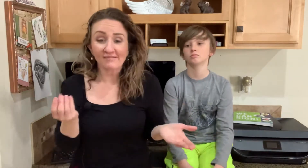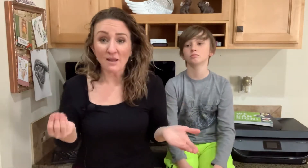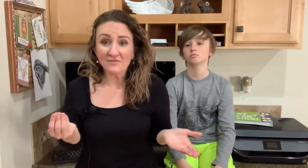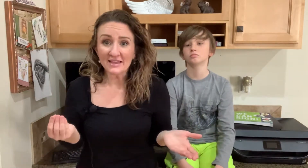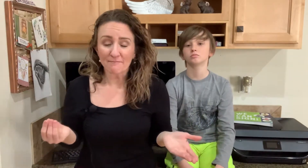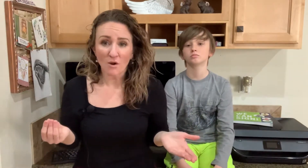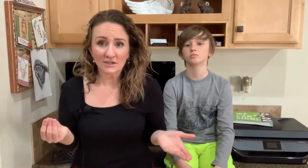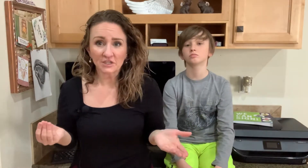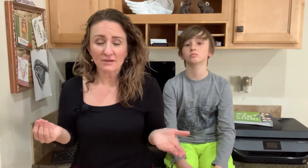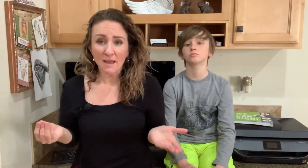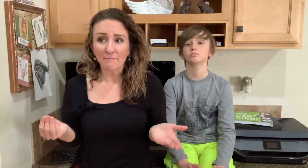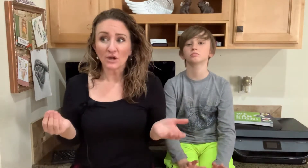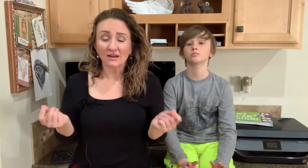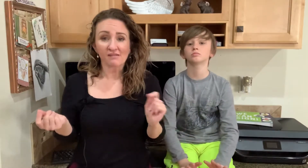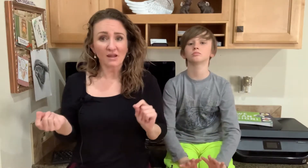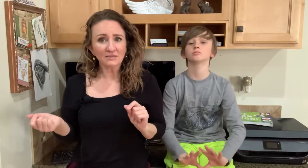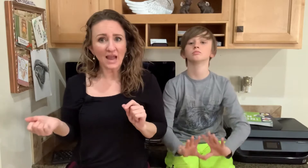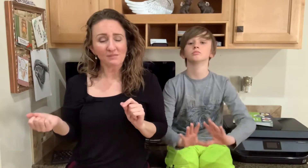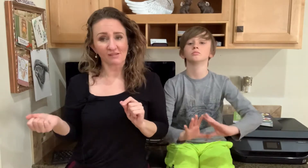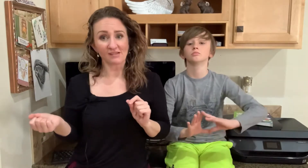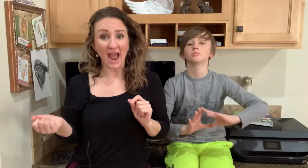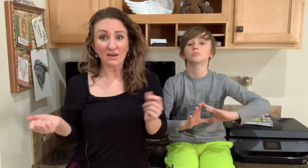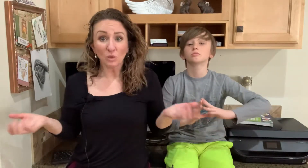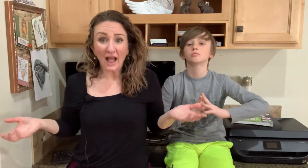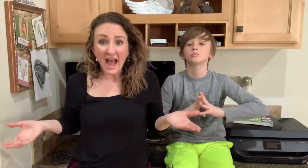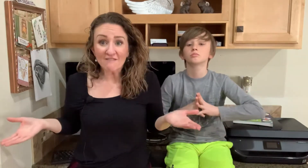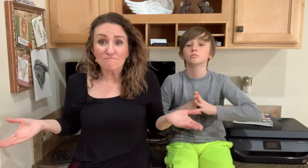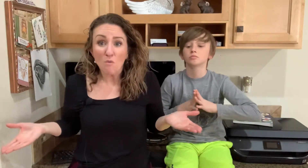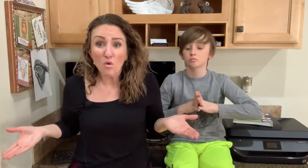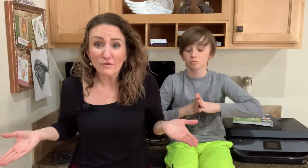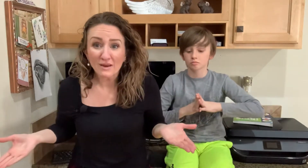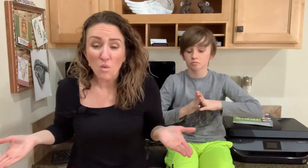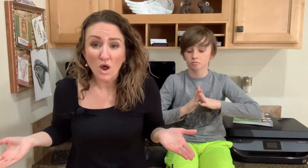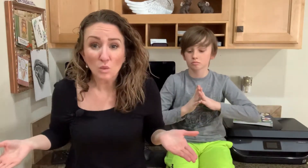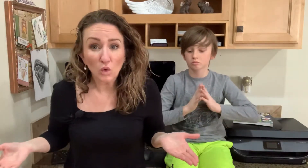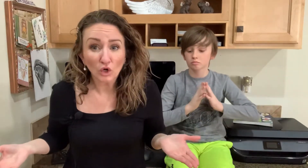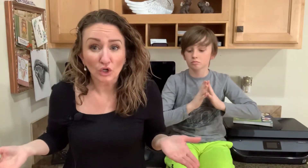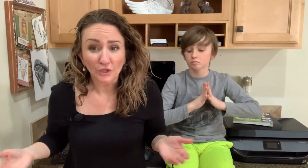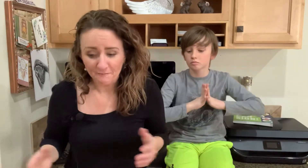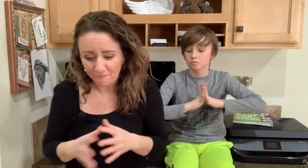Something important to remember is sometimes a sign will have more than one word.